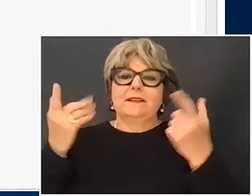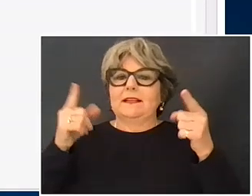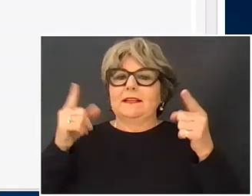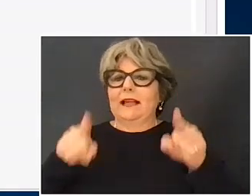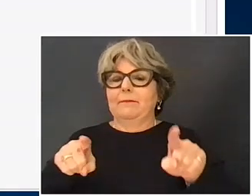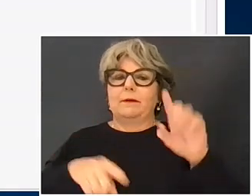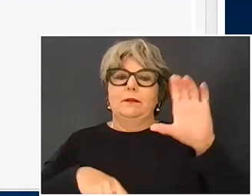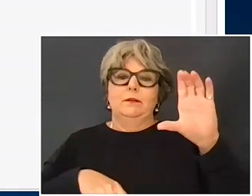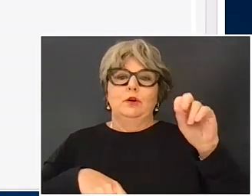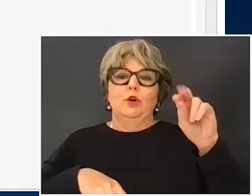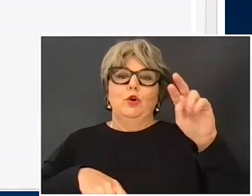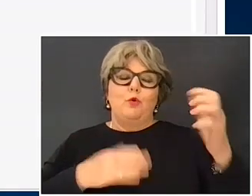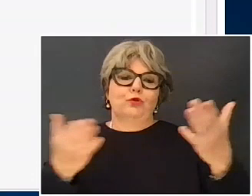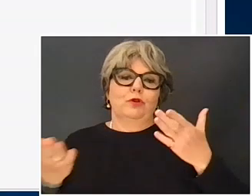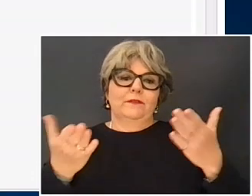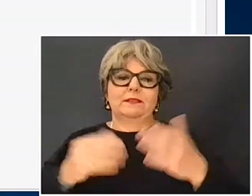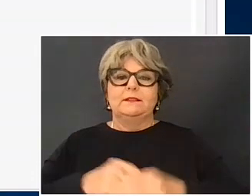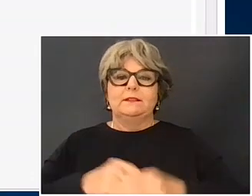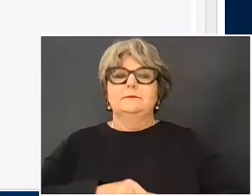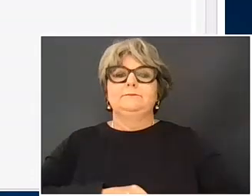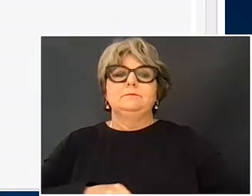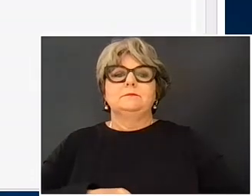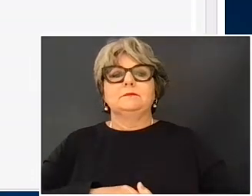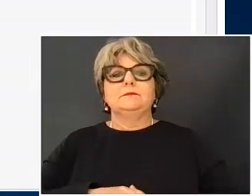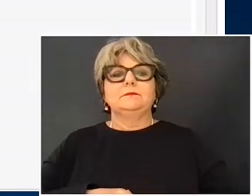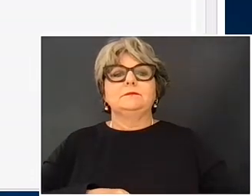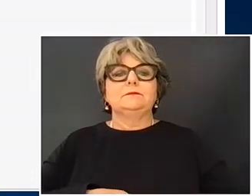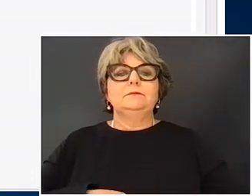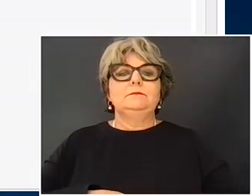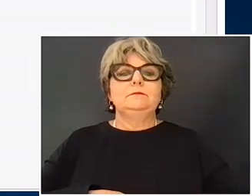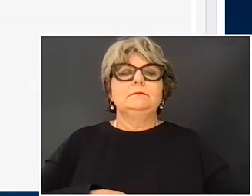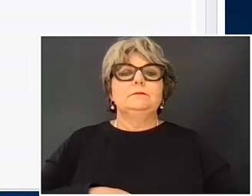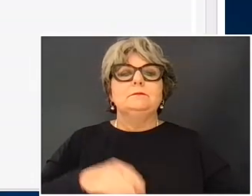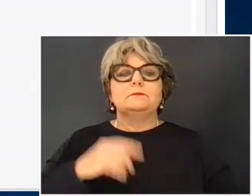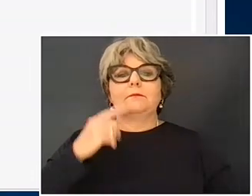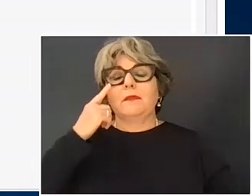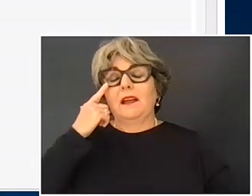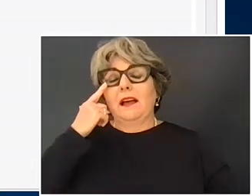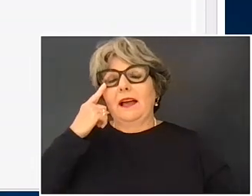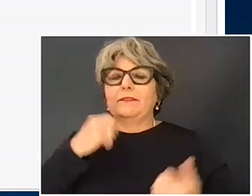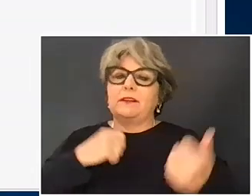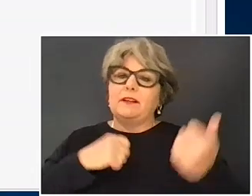Okay. So how and again, I just have a lot of dumb questions I think because it's not my bailiwick.